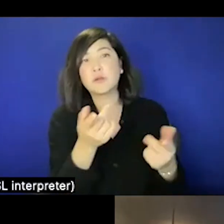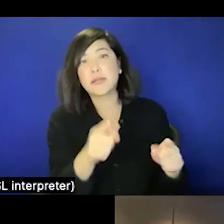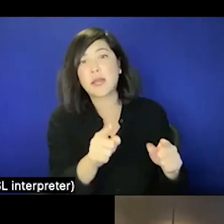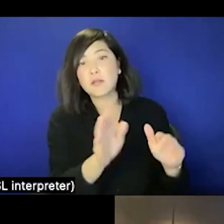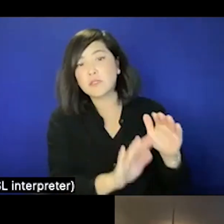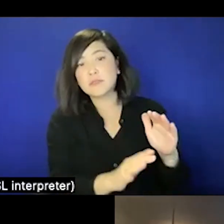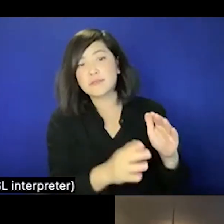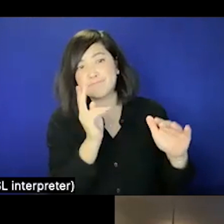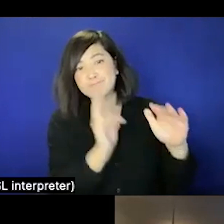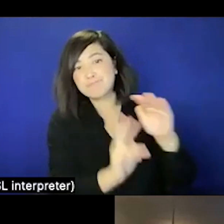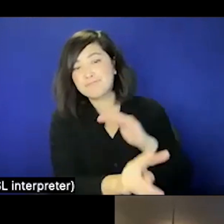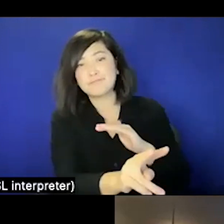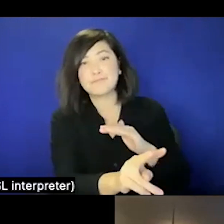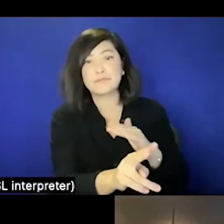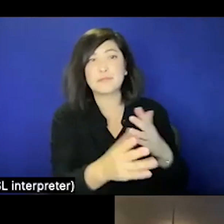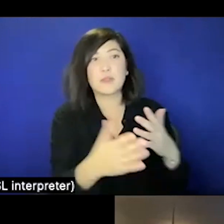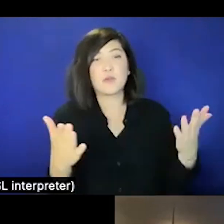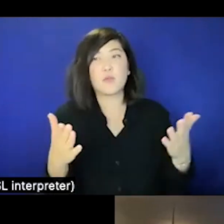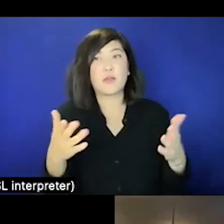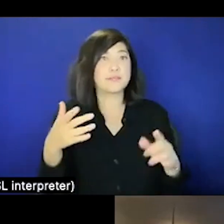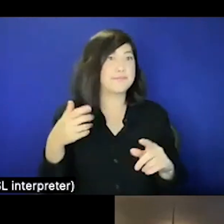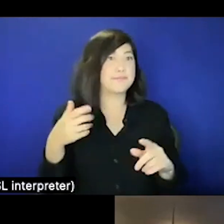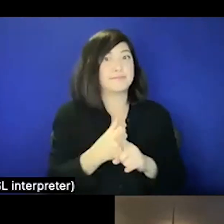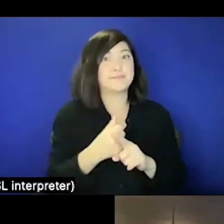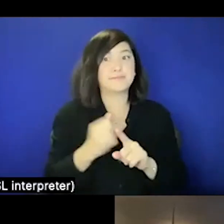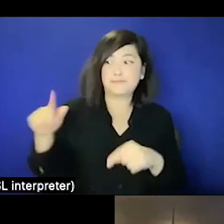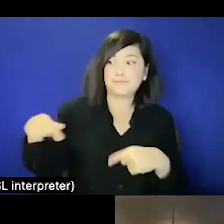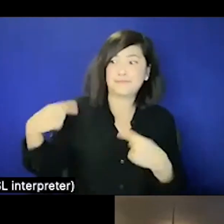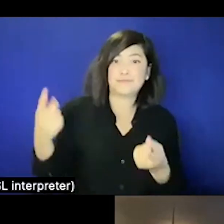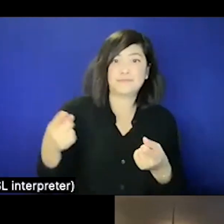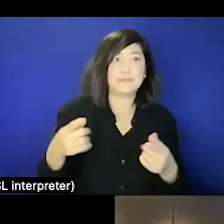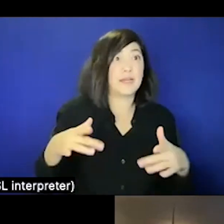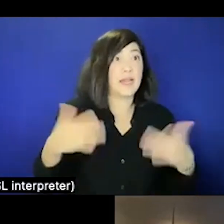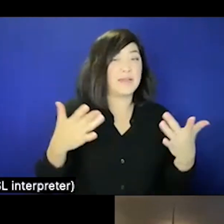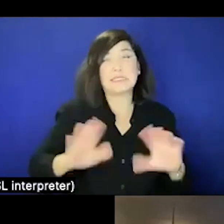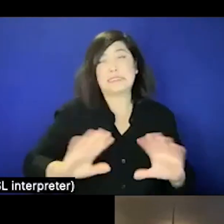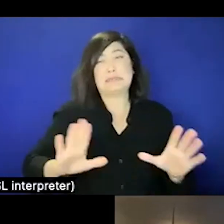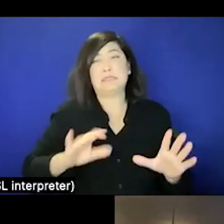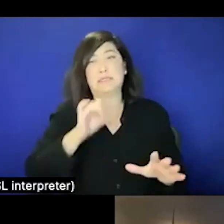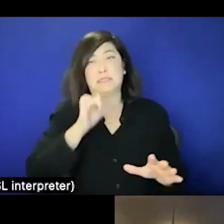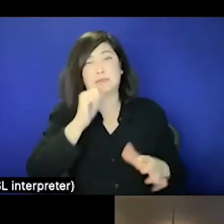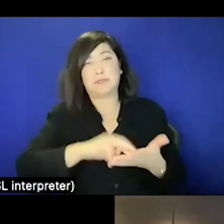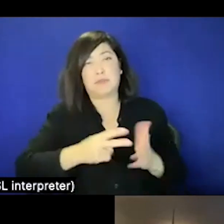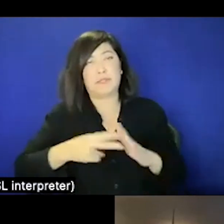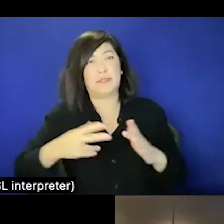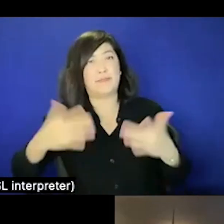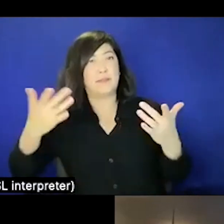impacted the last several years, not events, but you know what I mean, so climate change being one,